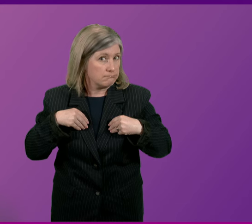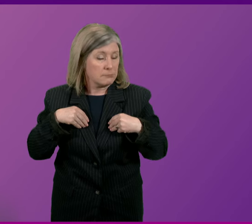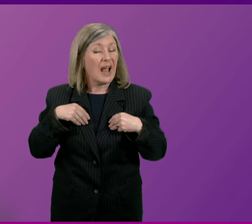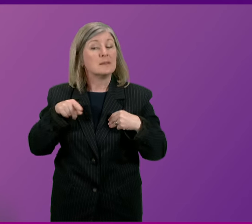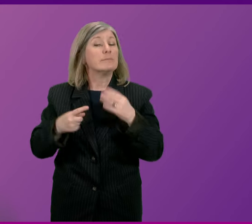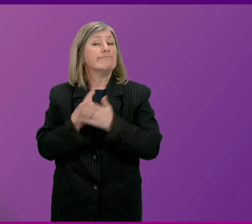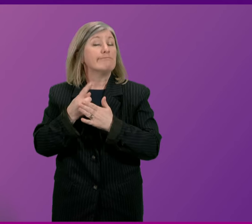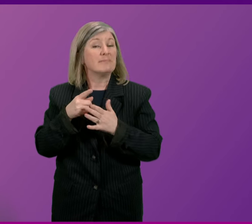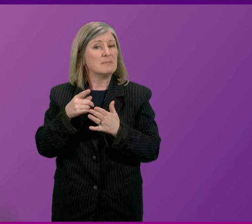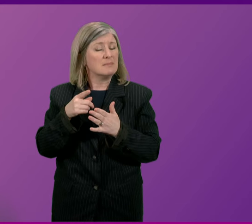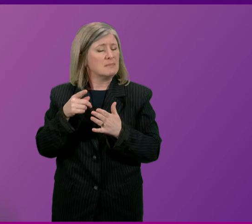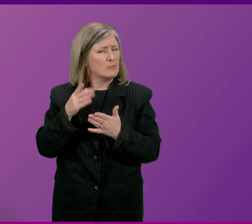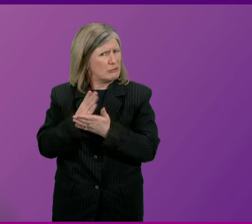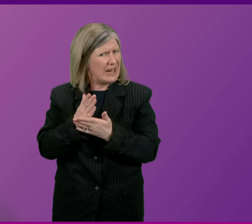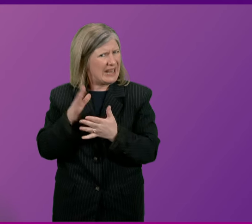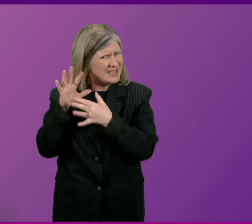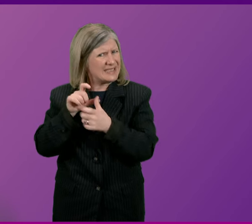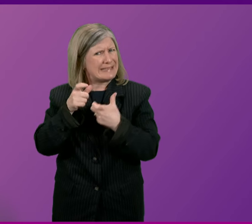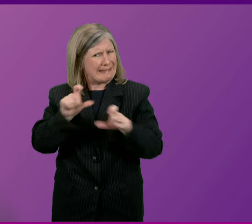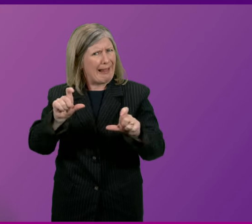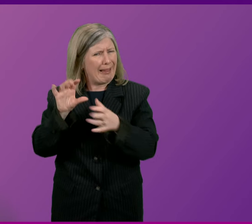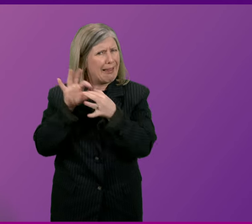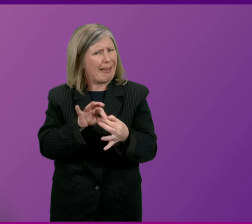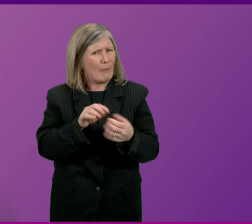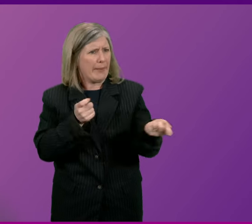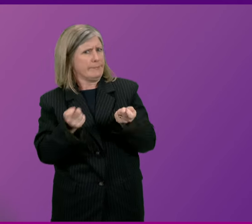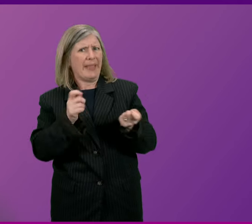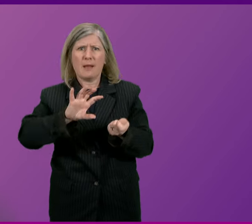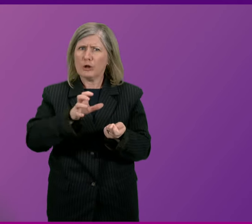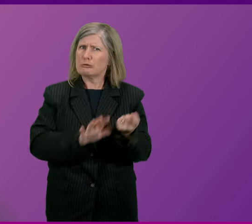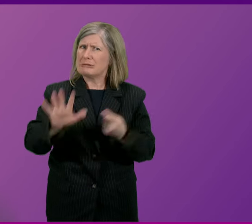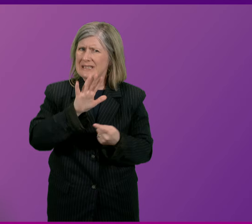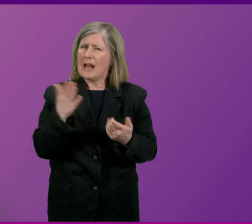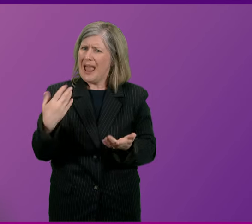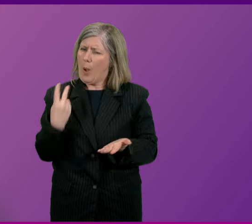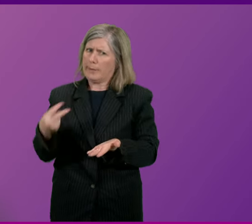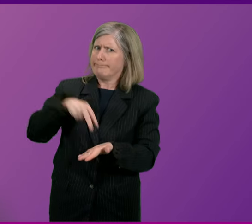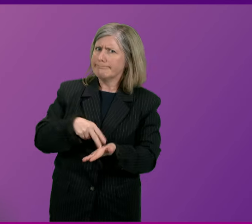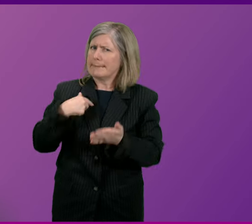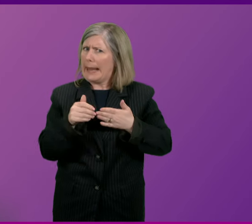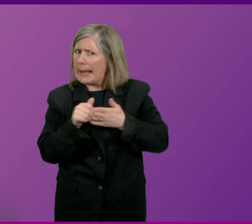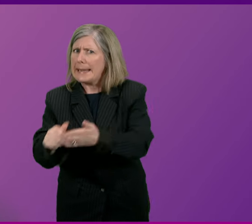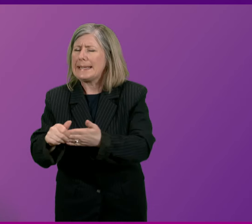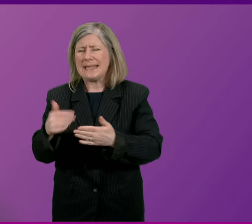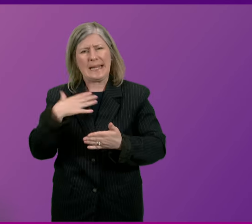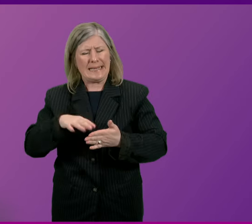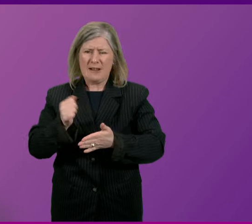with running the country. I am now here to lead this Government and to lead it with the firmness of direction that it needs to address the problems